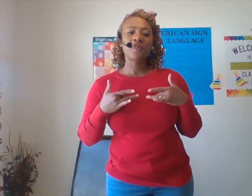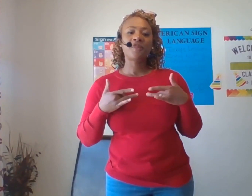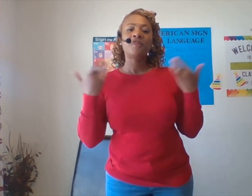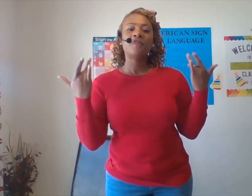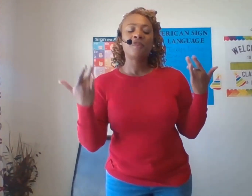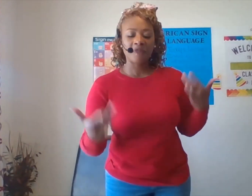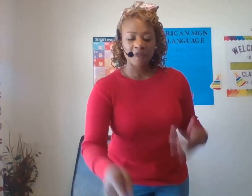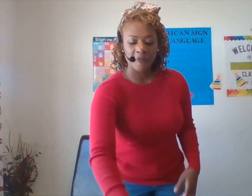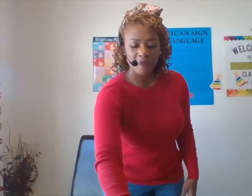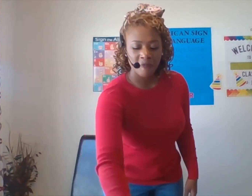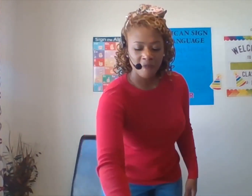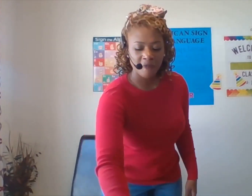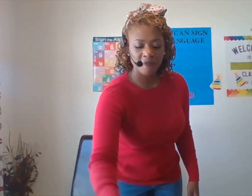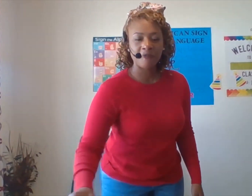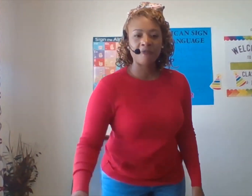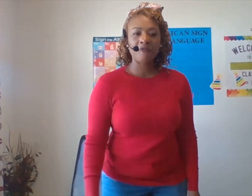you